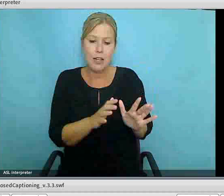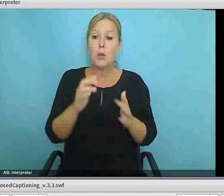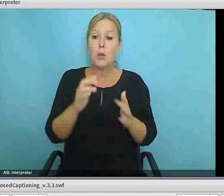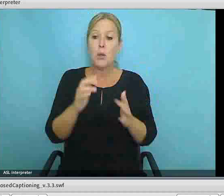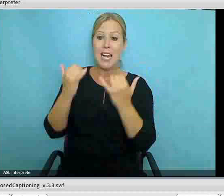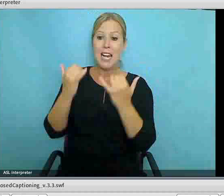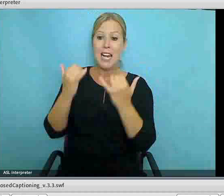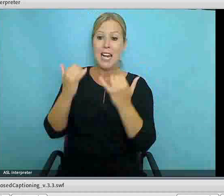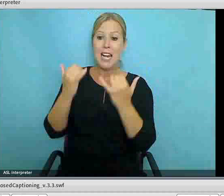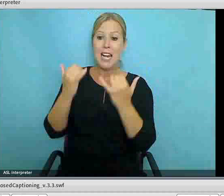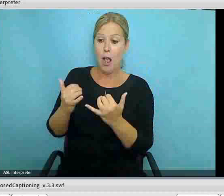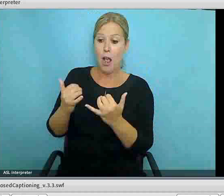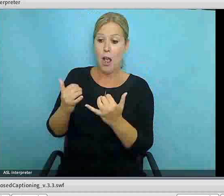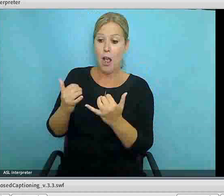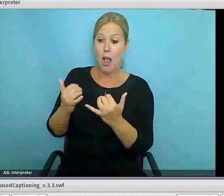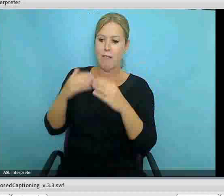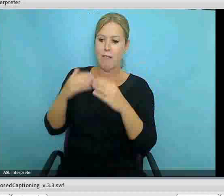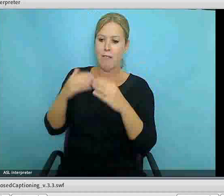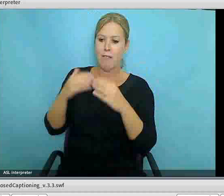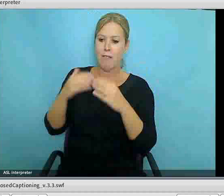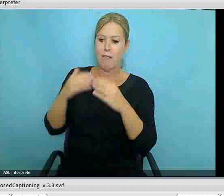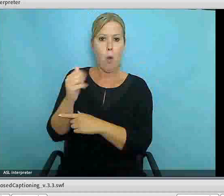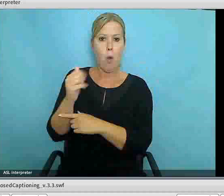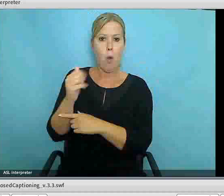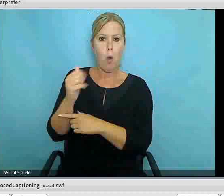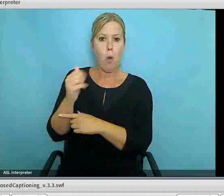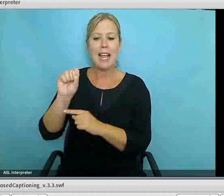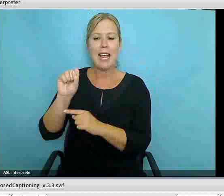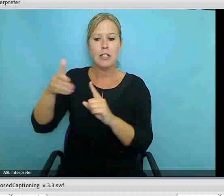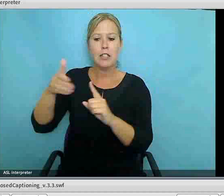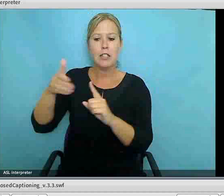them organize their care needs.